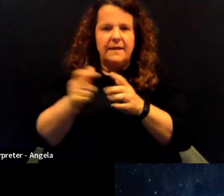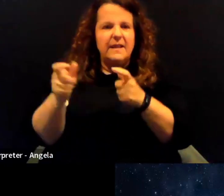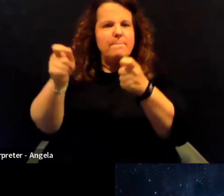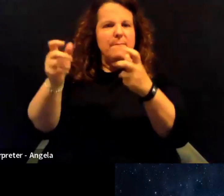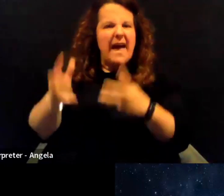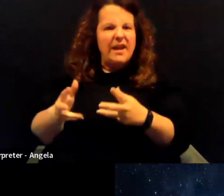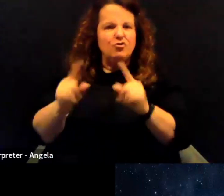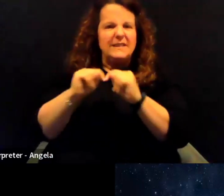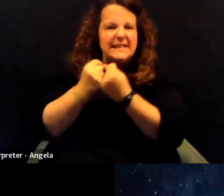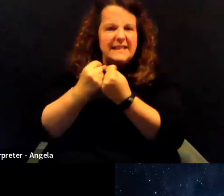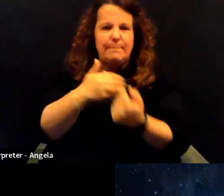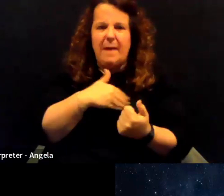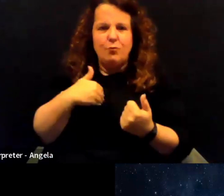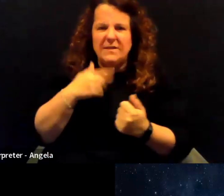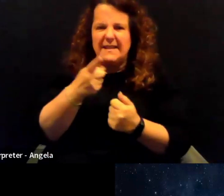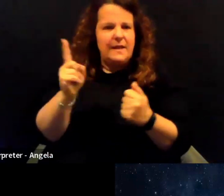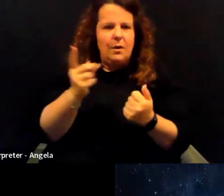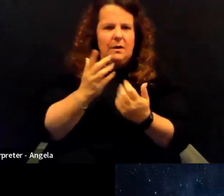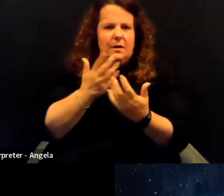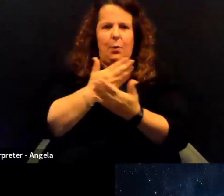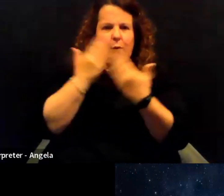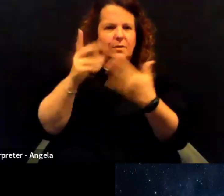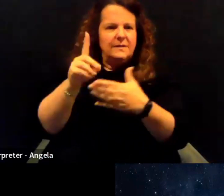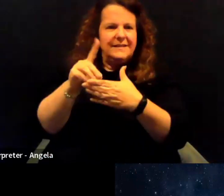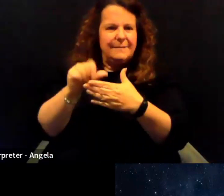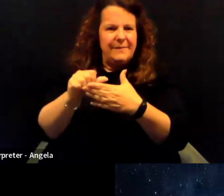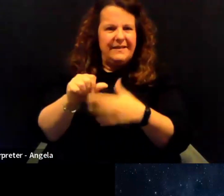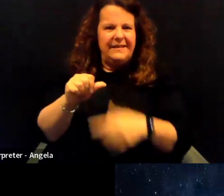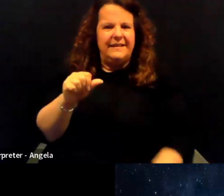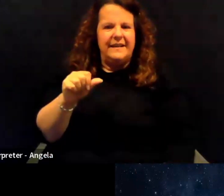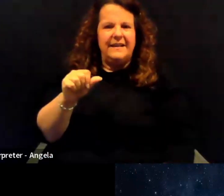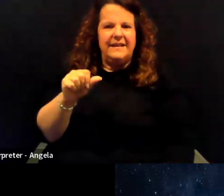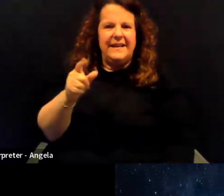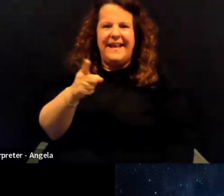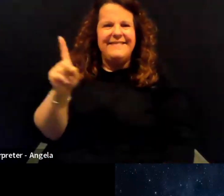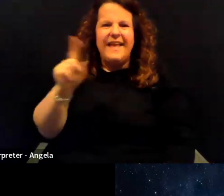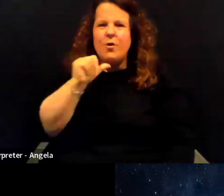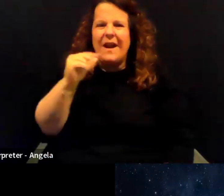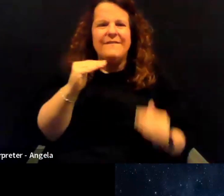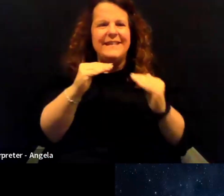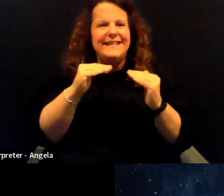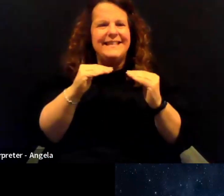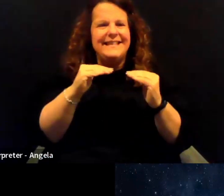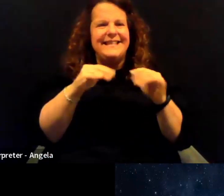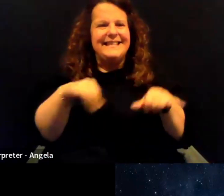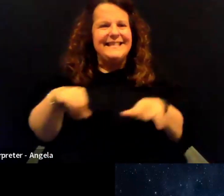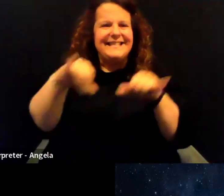have a disability in the same way that I do, they don't have the same level of communication